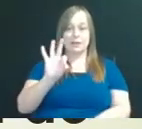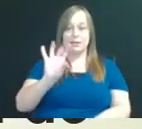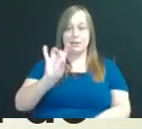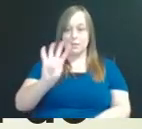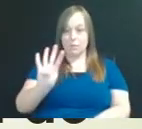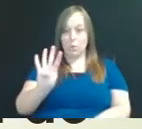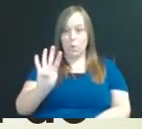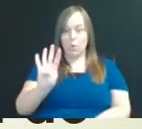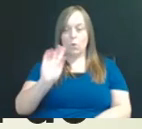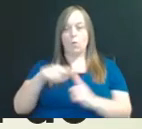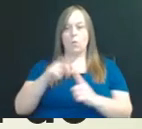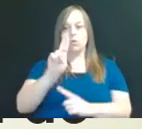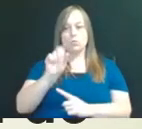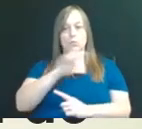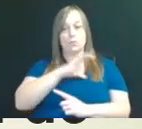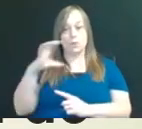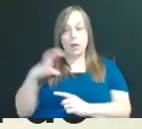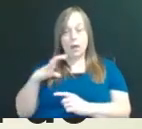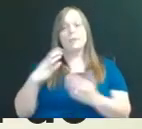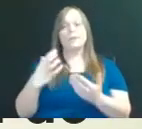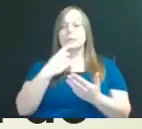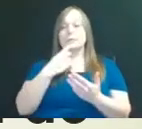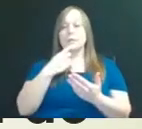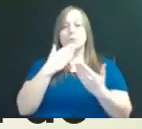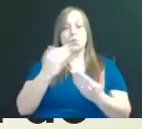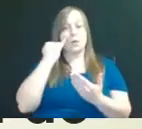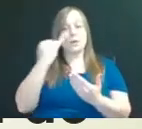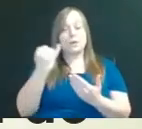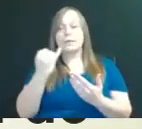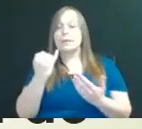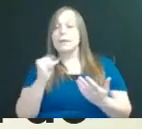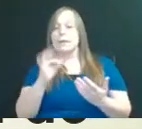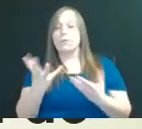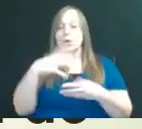This is when Congress said that it would be a good idea to include the program.